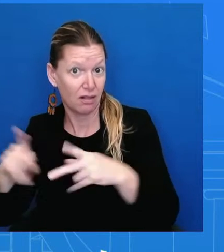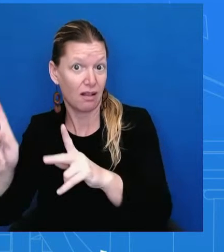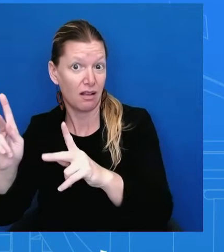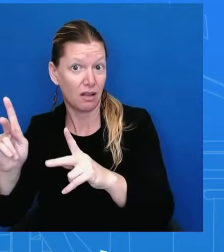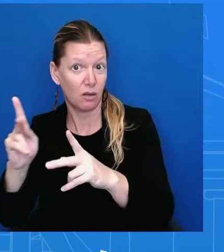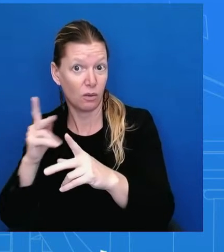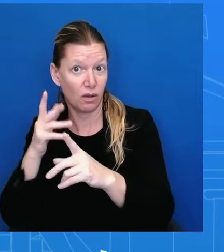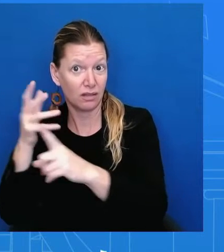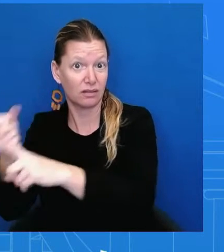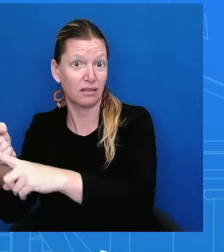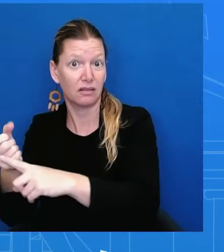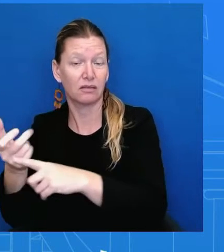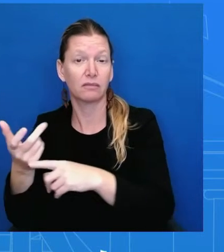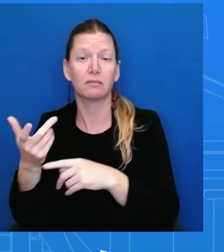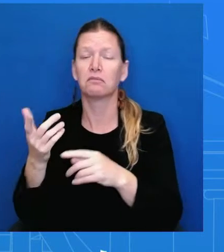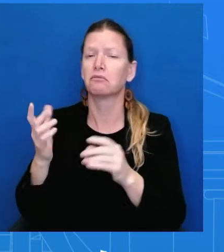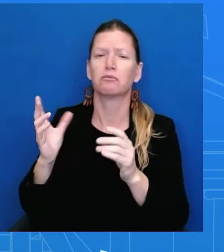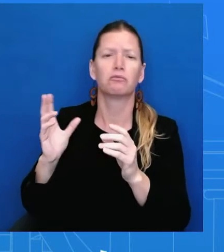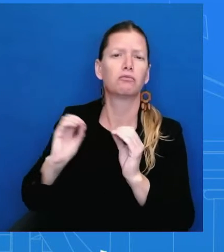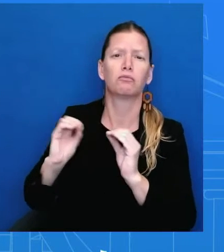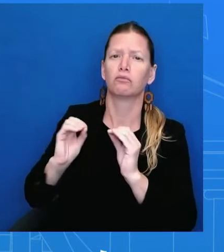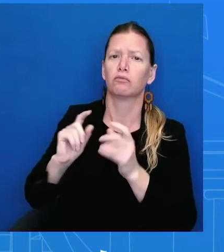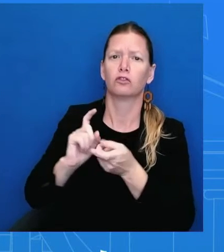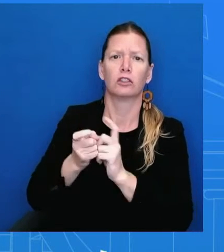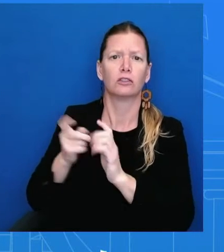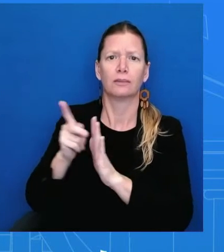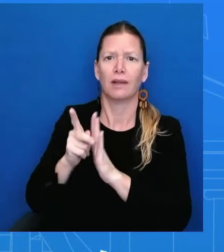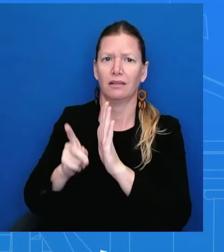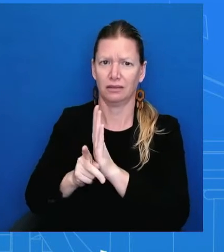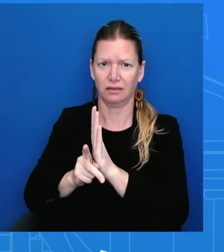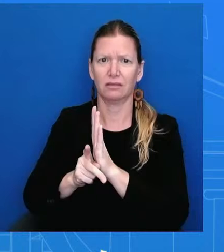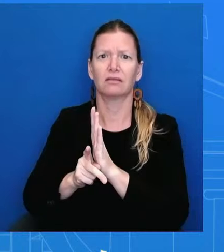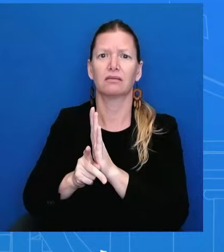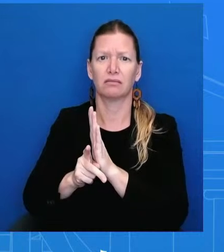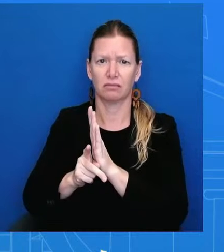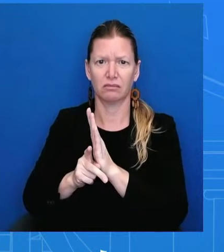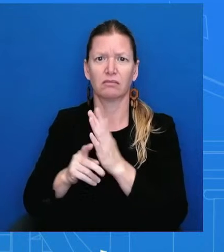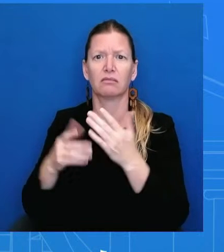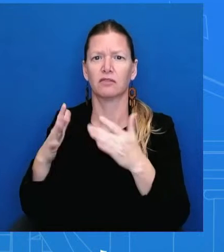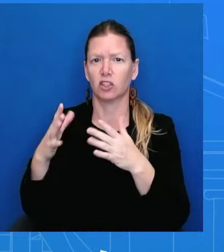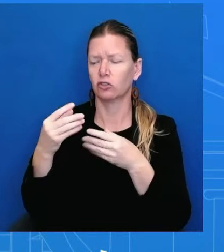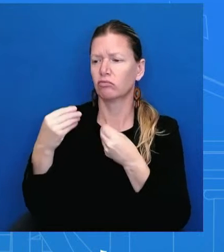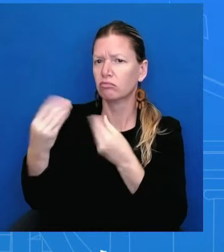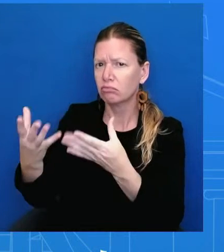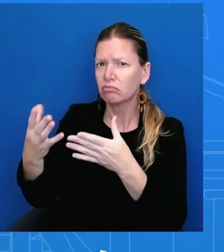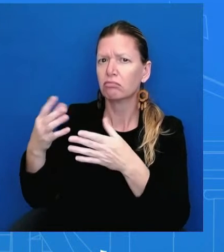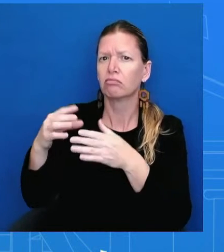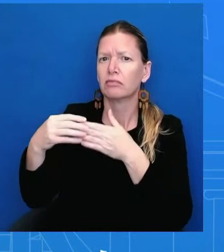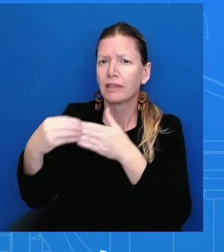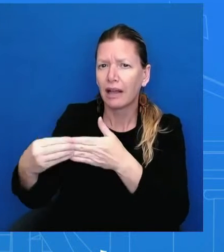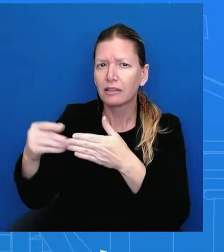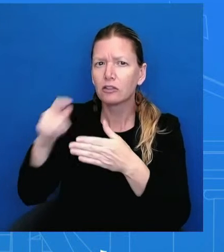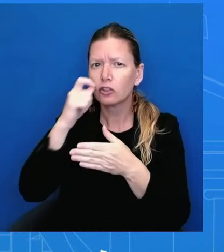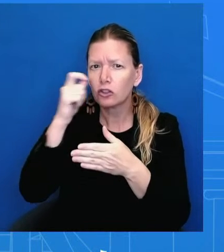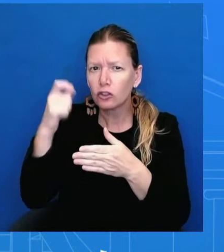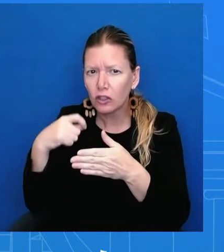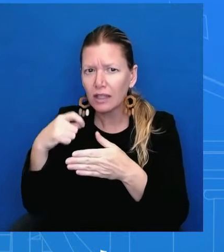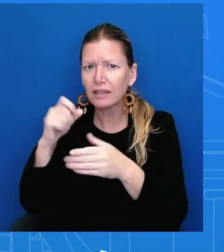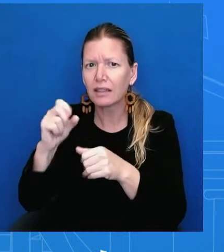that they can use U.S.-supplied weapons to strike targets just over the border. That's still the case. The Press: On Iran.